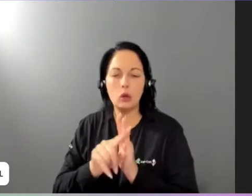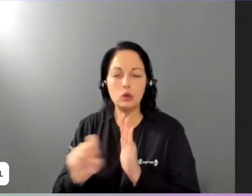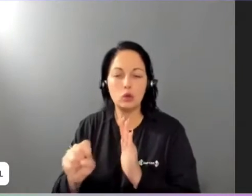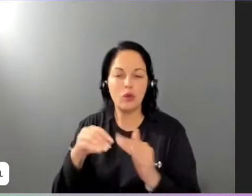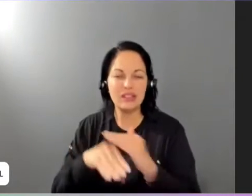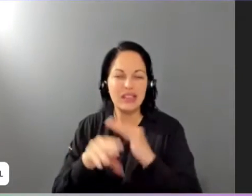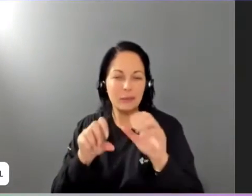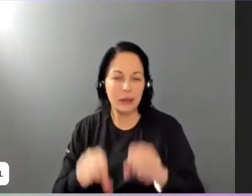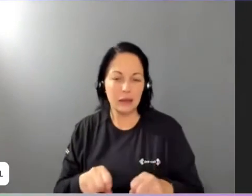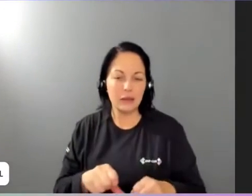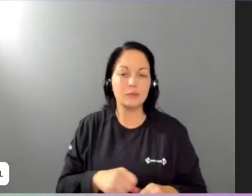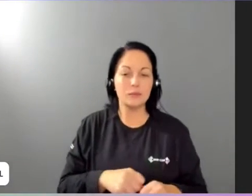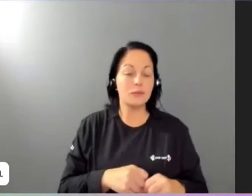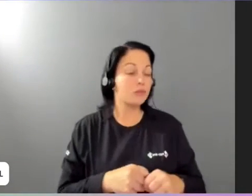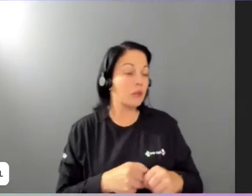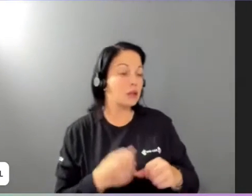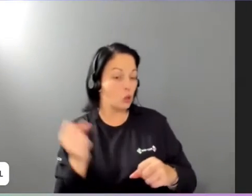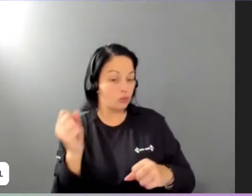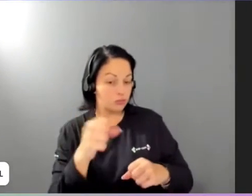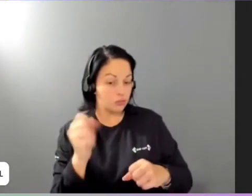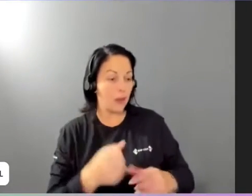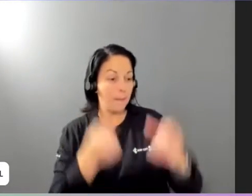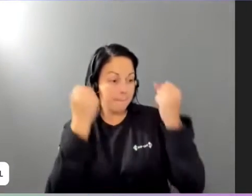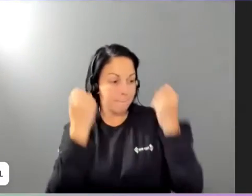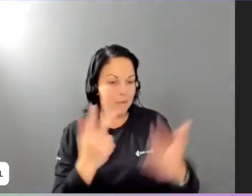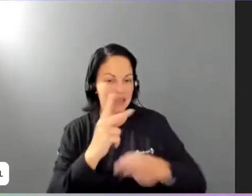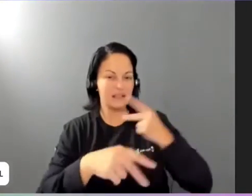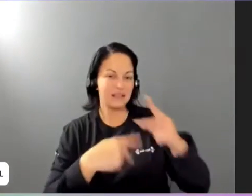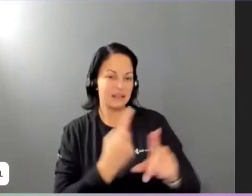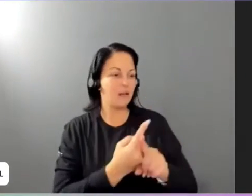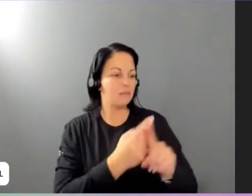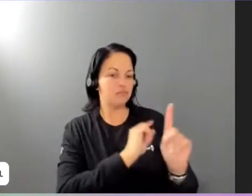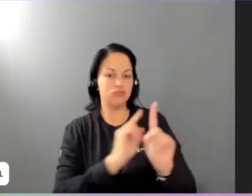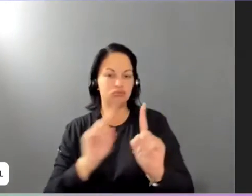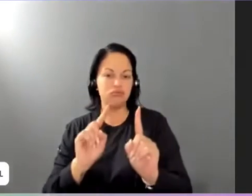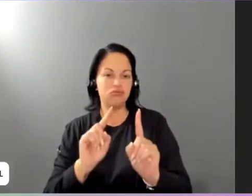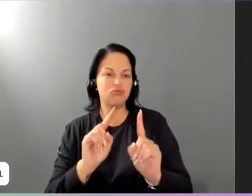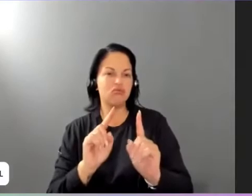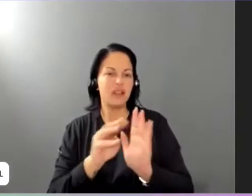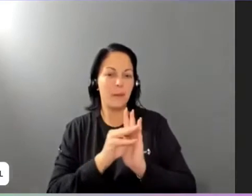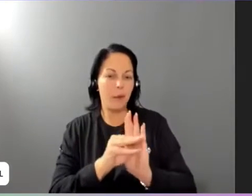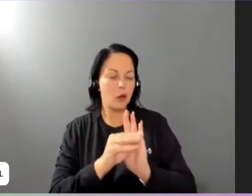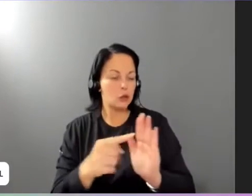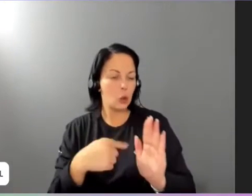similarities across could maturity model tools for